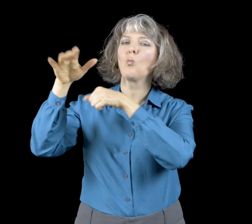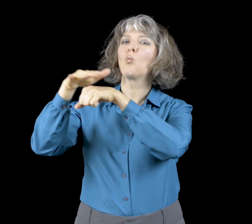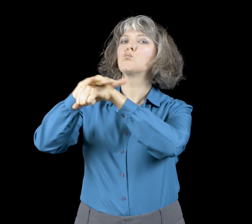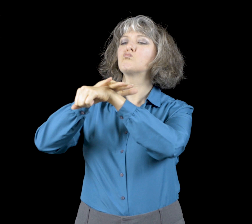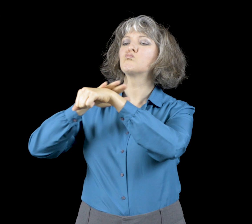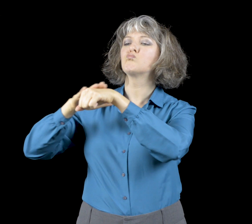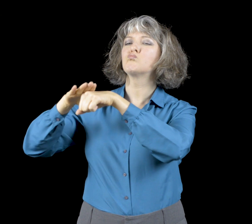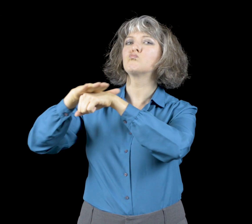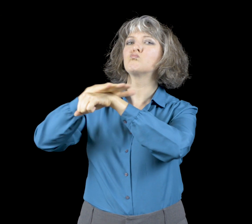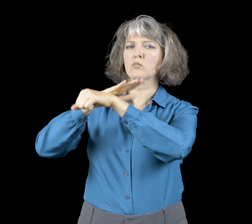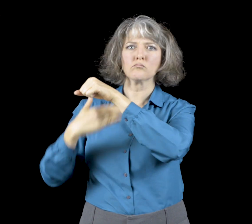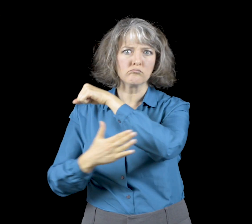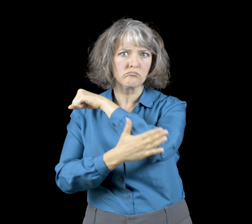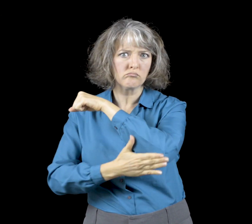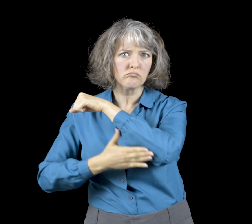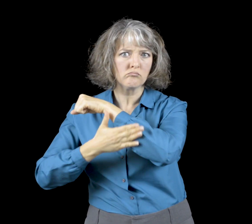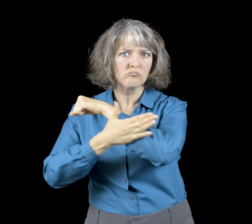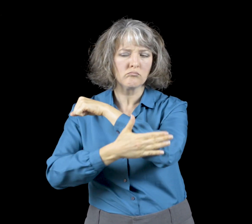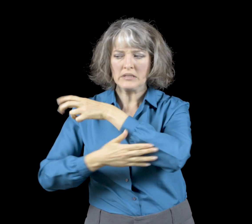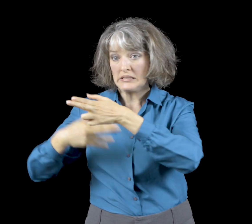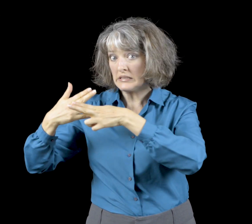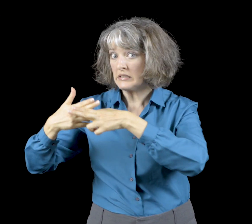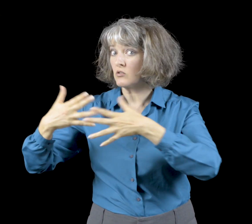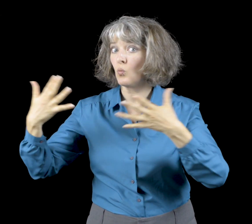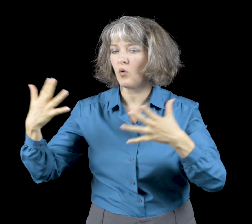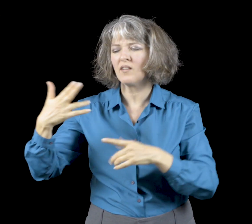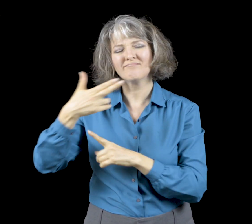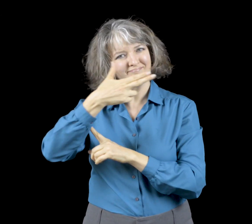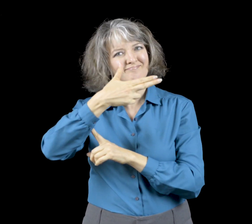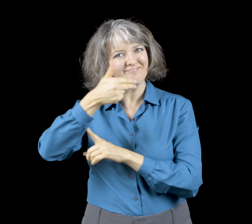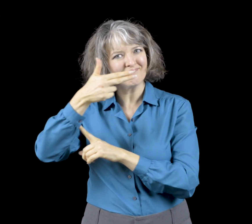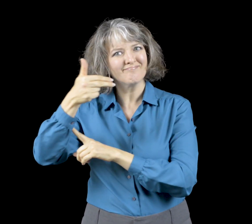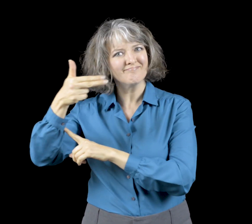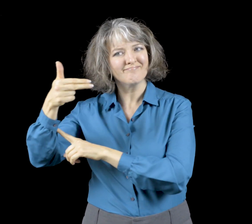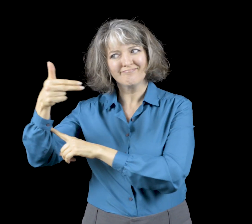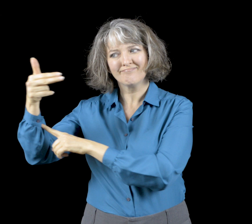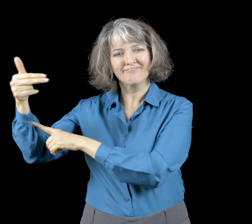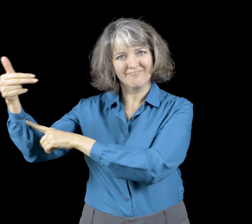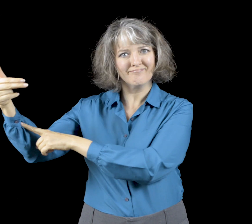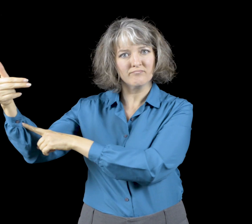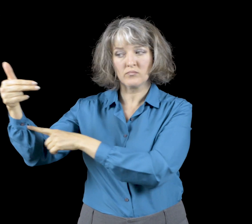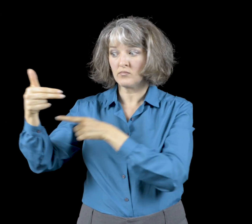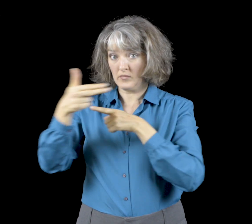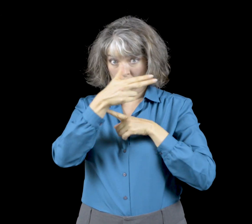Is an island also a nation. The island is known as Indonesia.